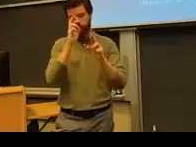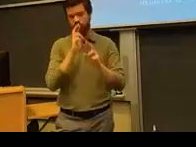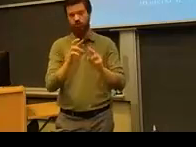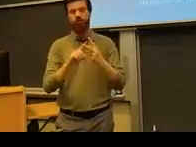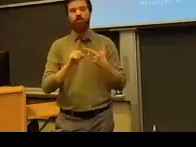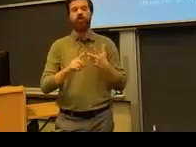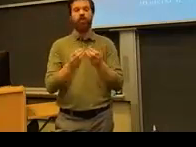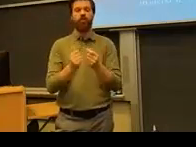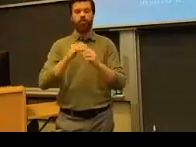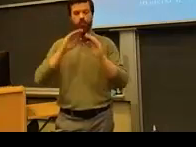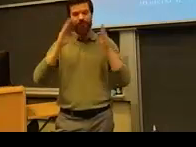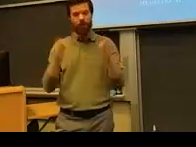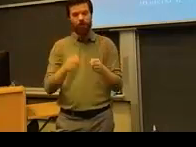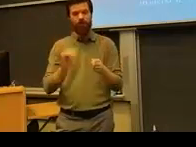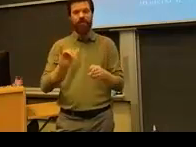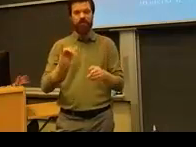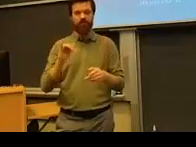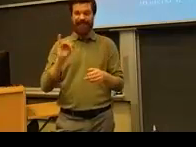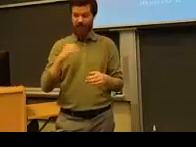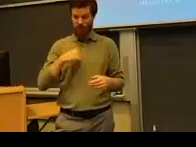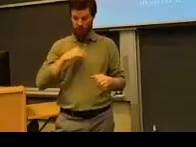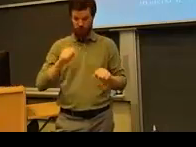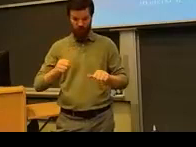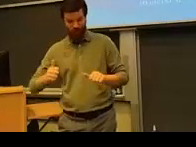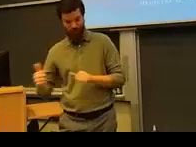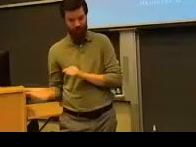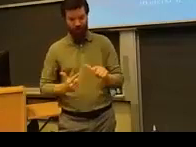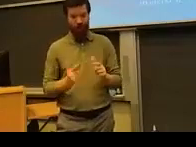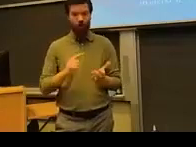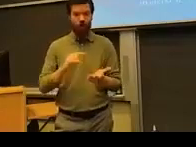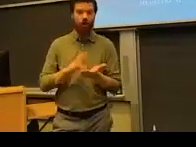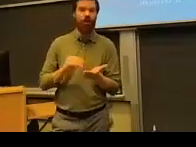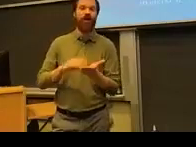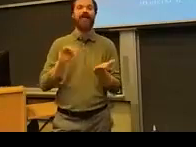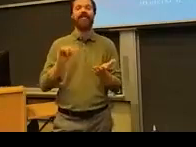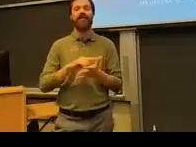we did this past year that would be great if we could all learn those things to better help our